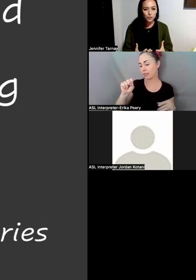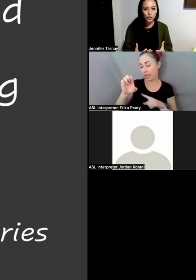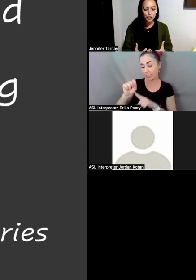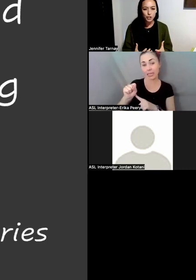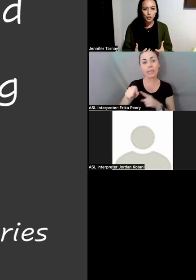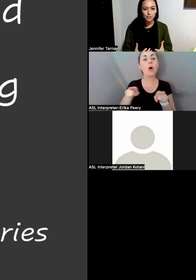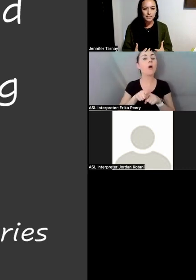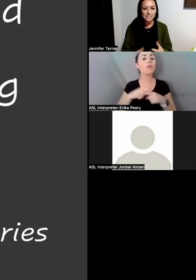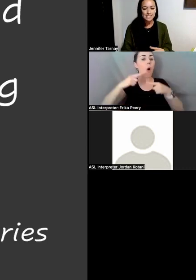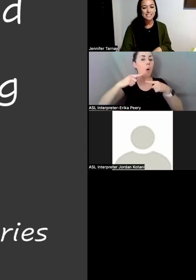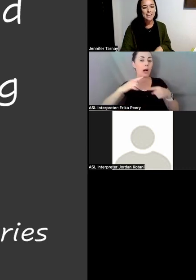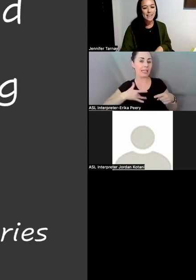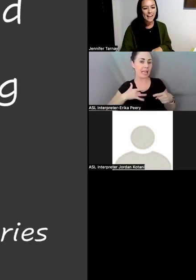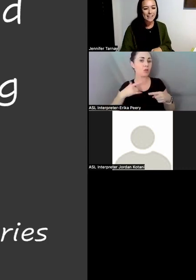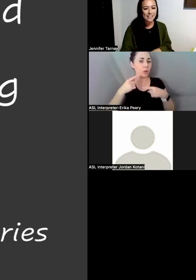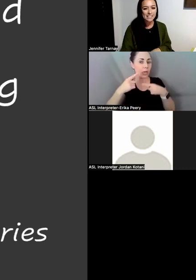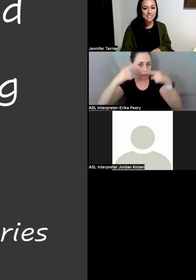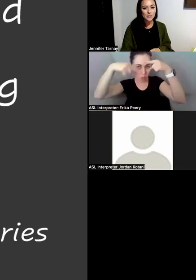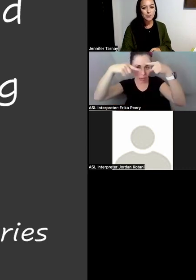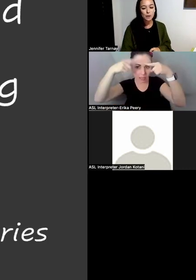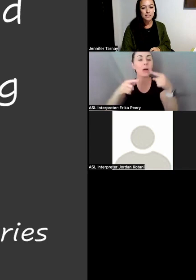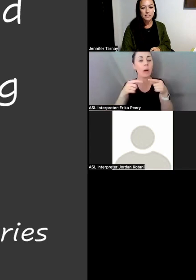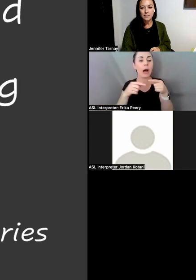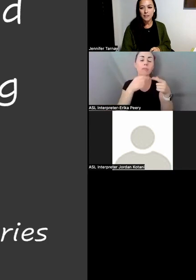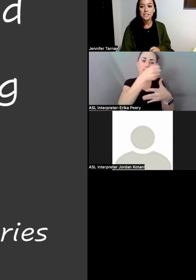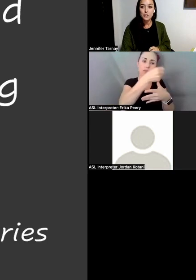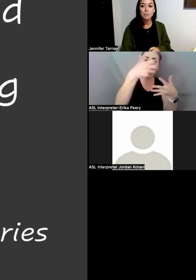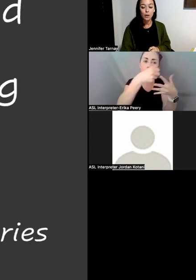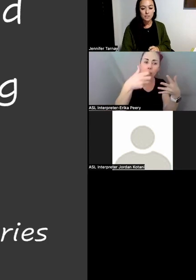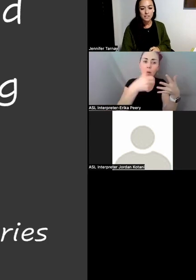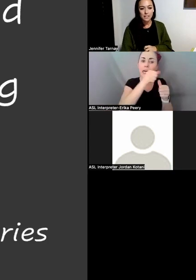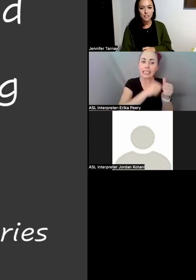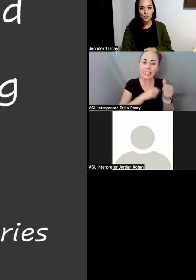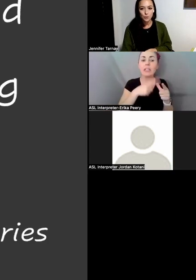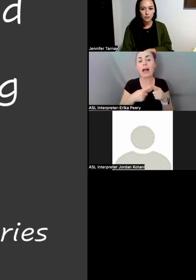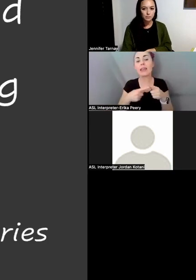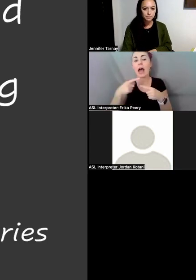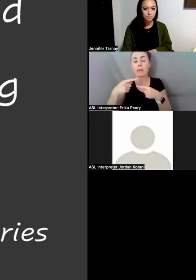Before introduction to all of our senses and sensory processing and sensory processing disorder